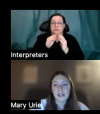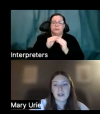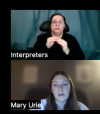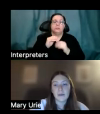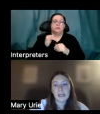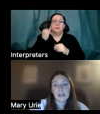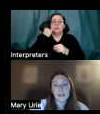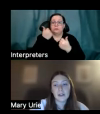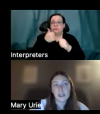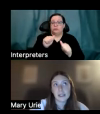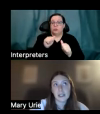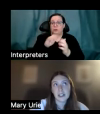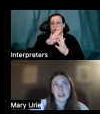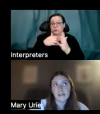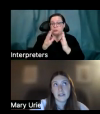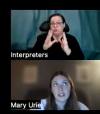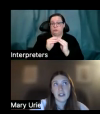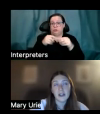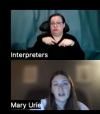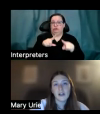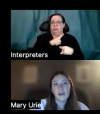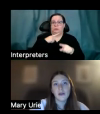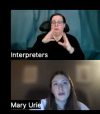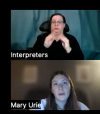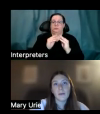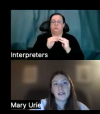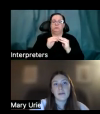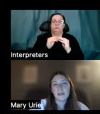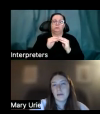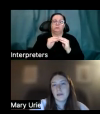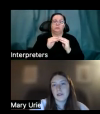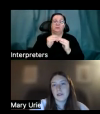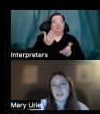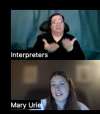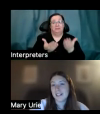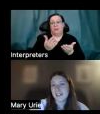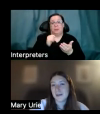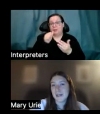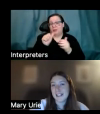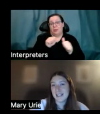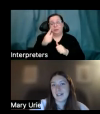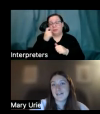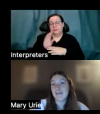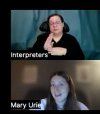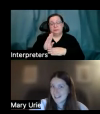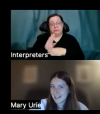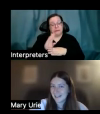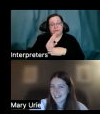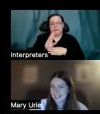schedule a meeting during the legislative session, you might not be able to because they are so busy. But if you are lucky